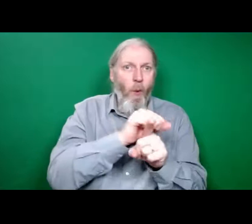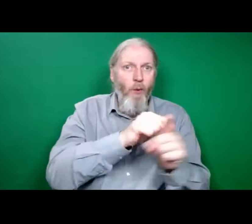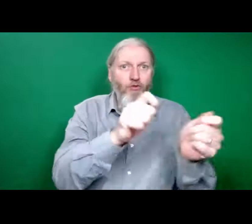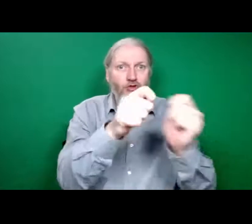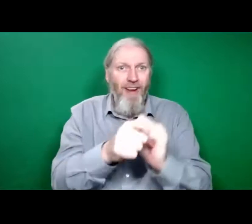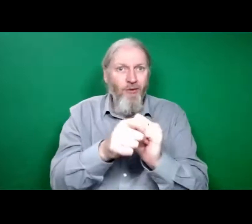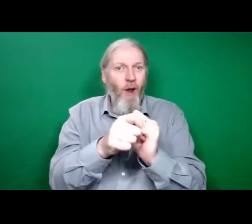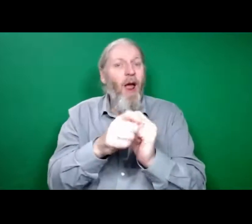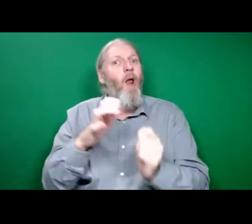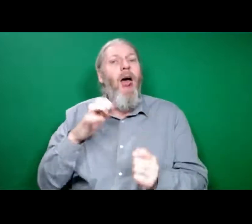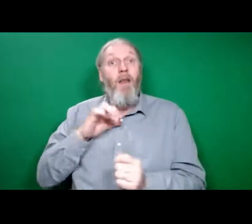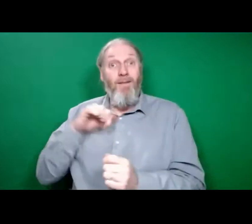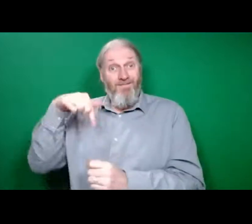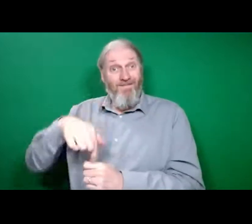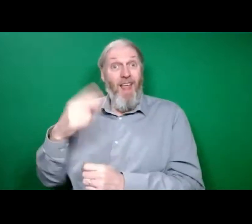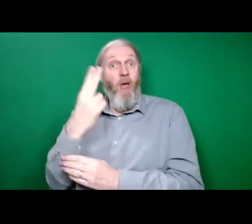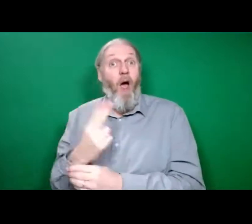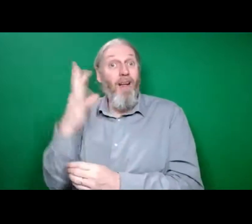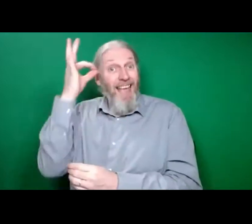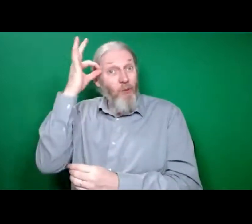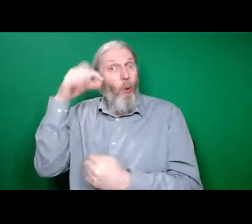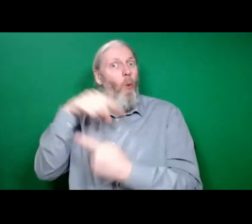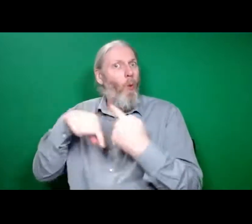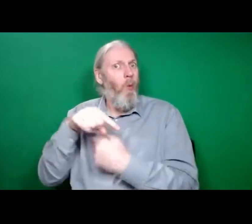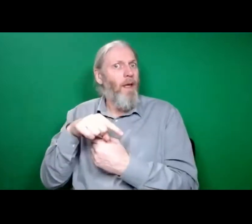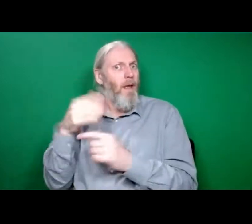launched in January 2020, which sets out our commitment